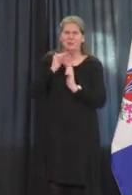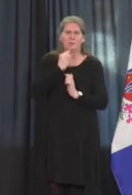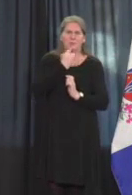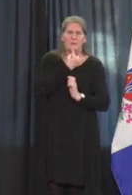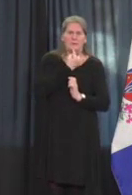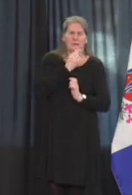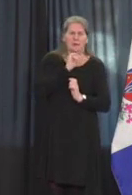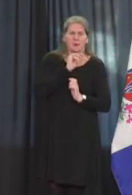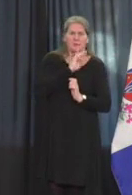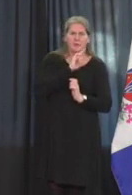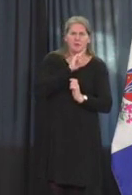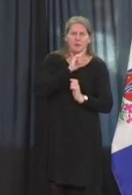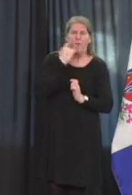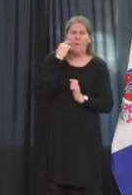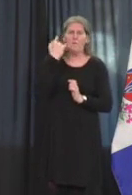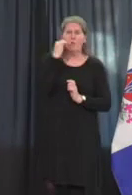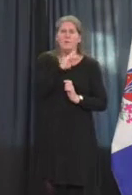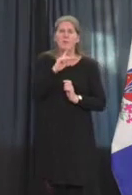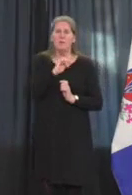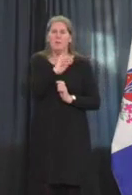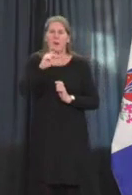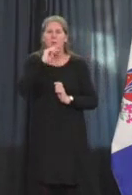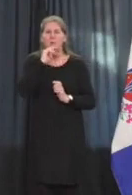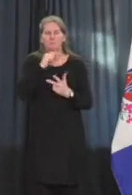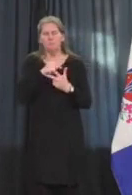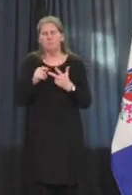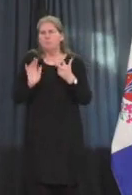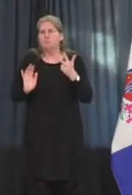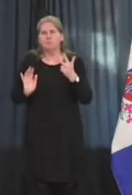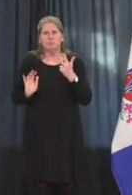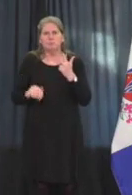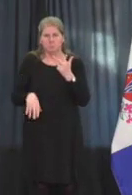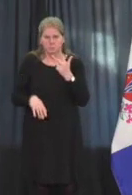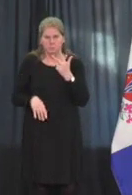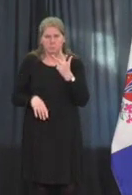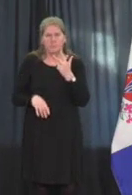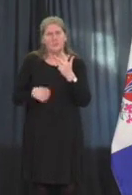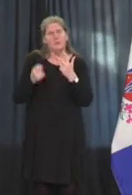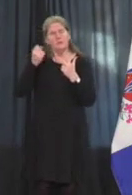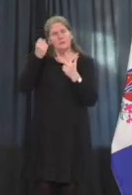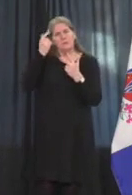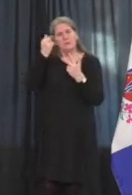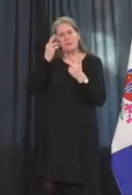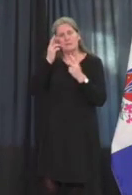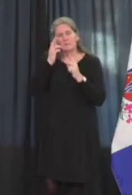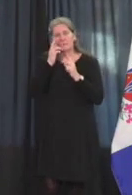PEOPLE WHO ARE GOING HOME. NOW, WE NEED TO BE RESPECTFUL THAT THERE ARE SOME PEOPLE THAT